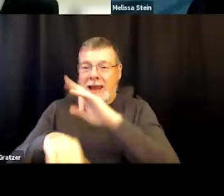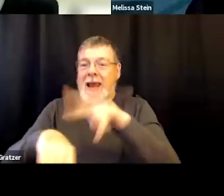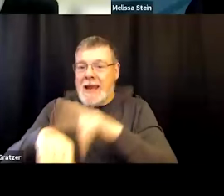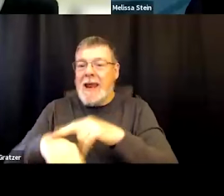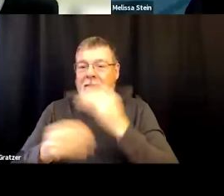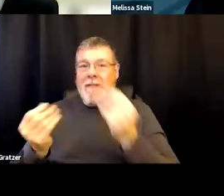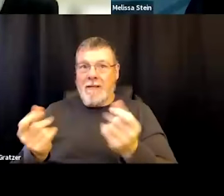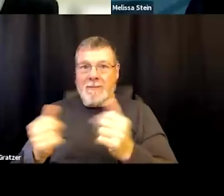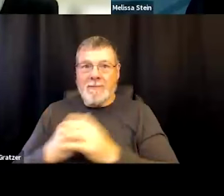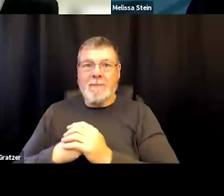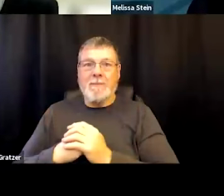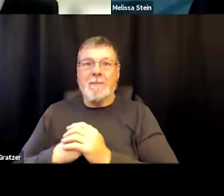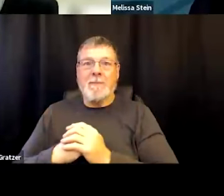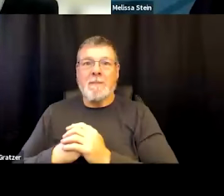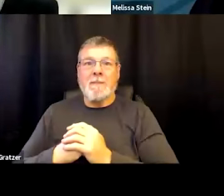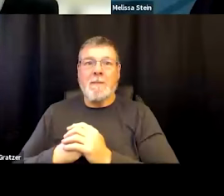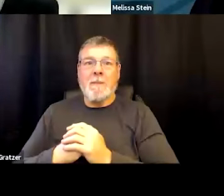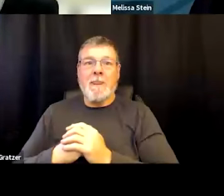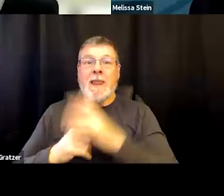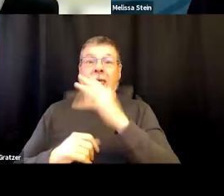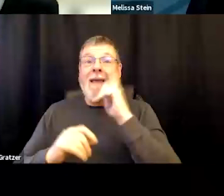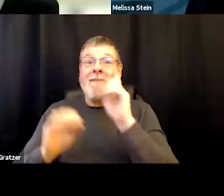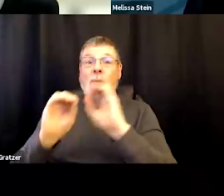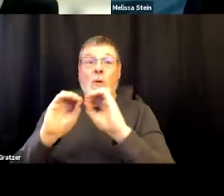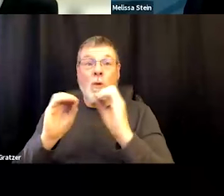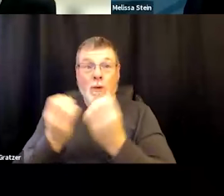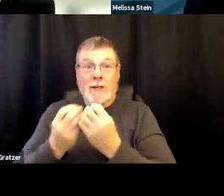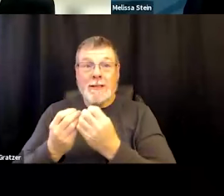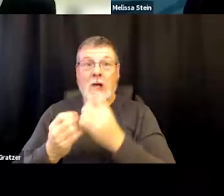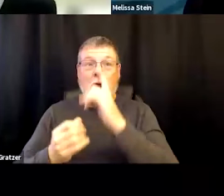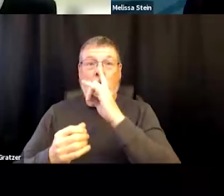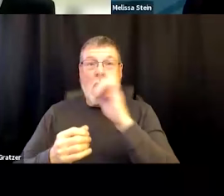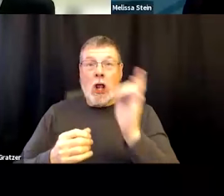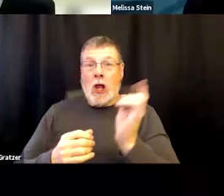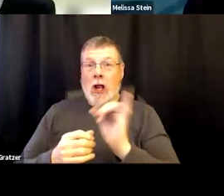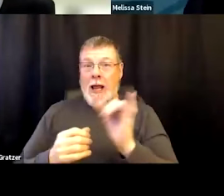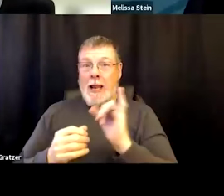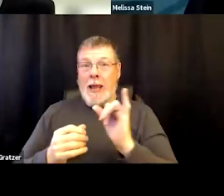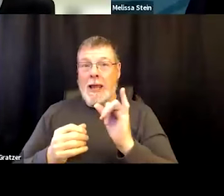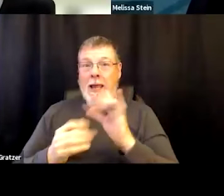And then in terms of your agency and organization, it looks like we're seeing the leading group,